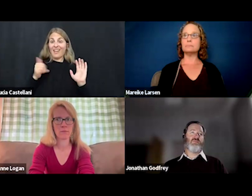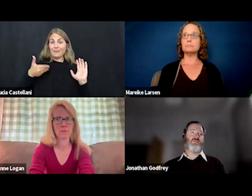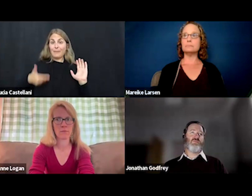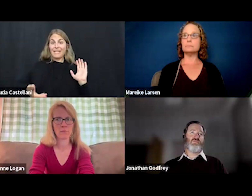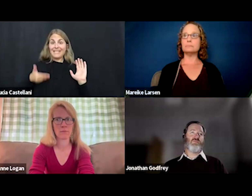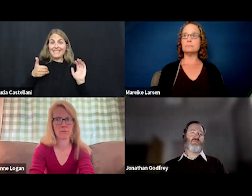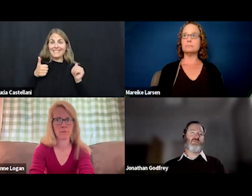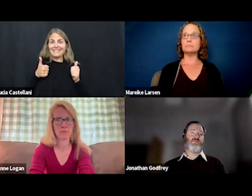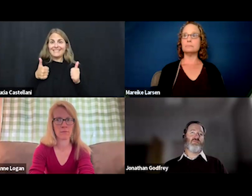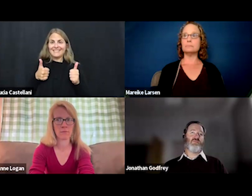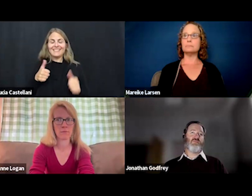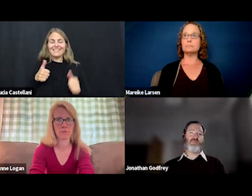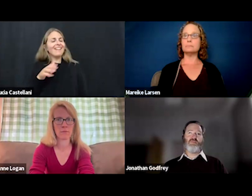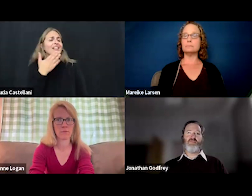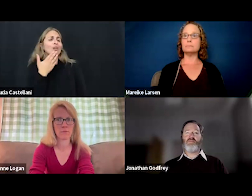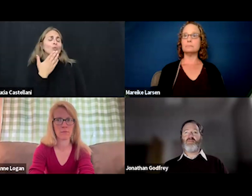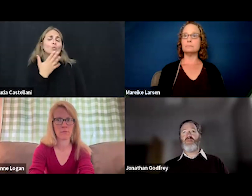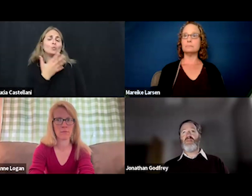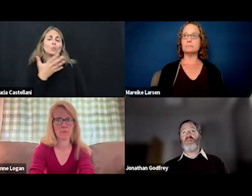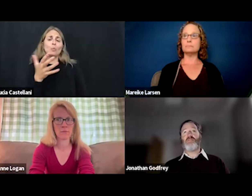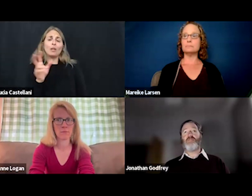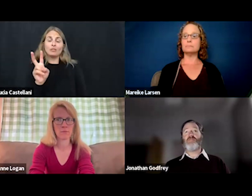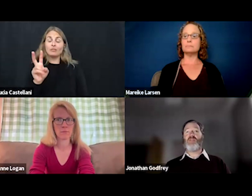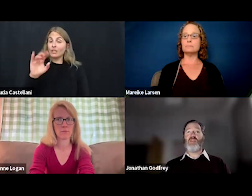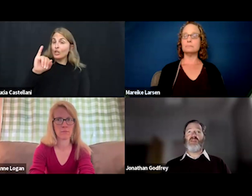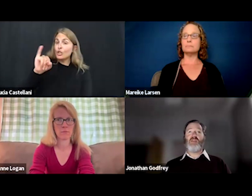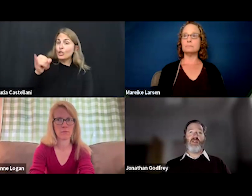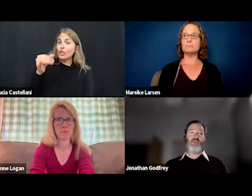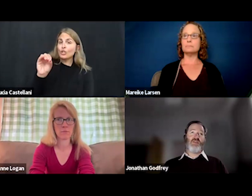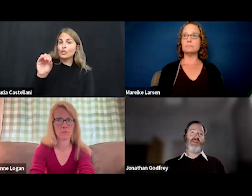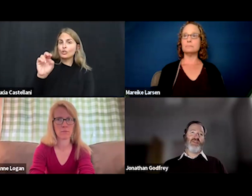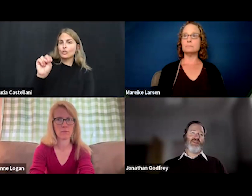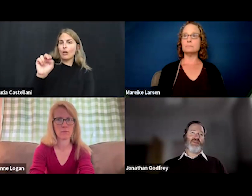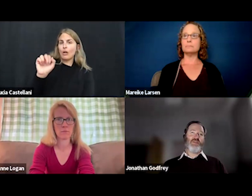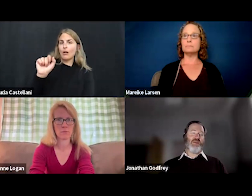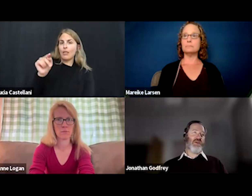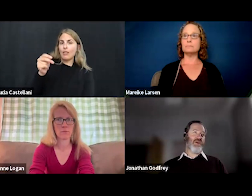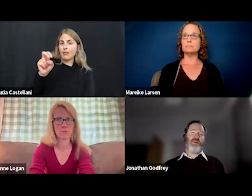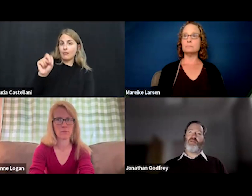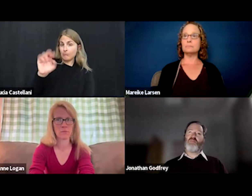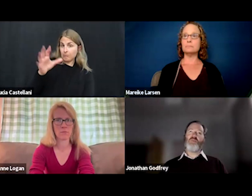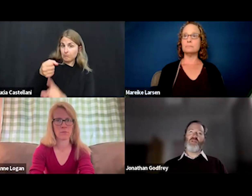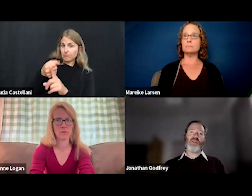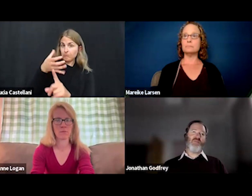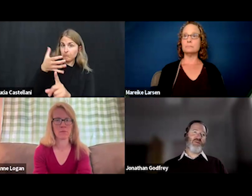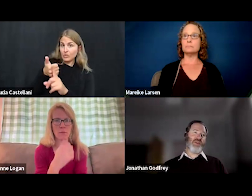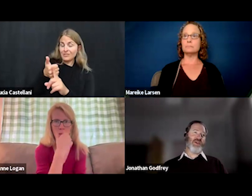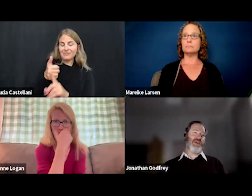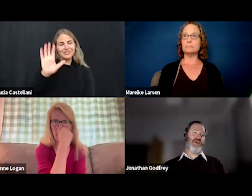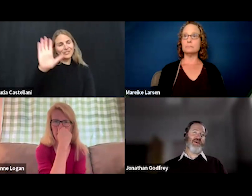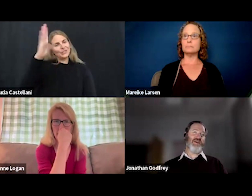Thanks so much, Venkatesh. Jonathan, tell us a little about yourself. Good morning, everybody.